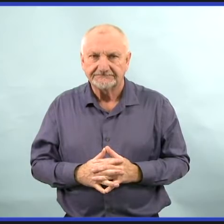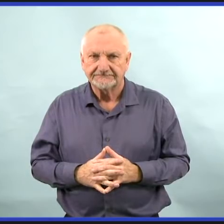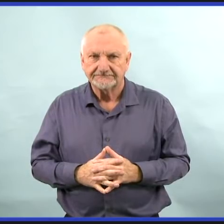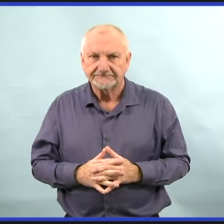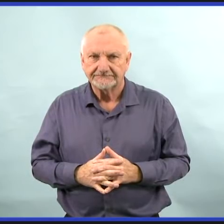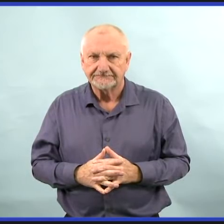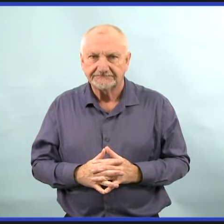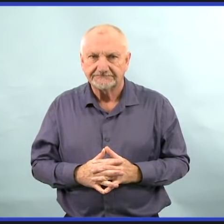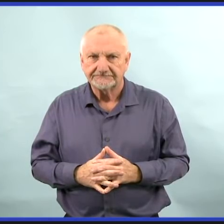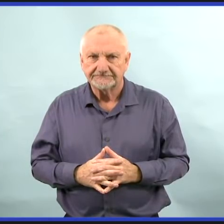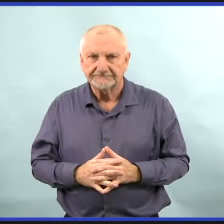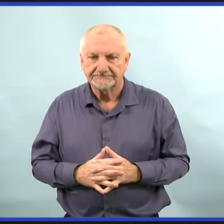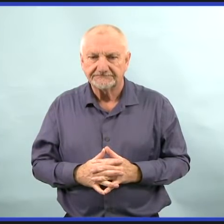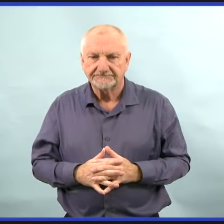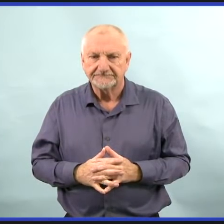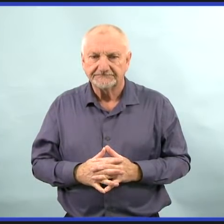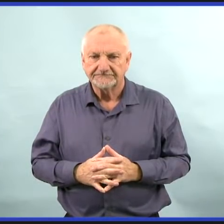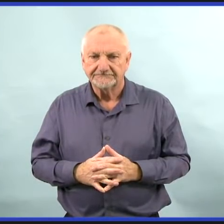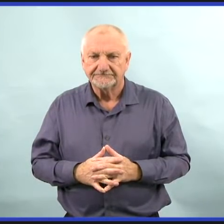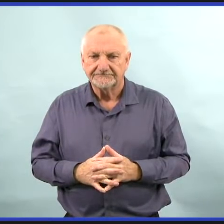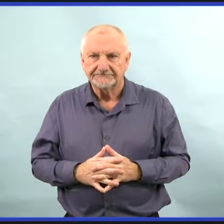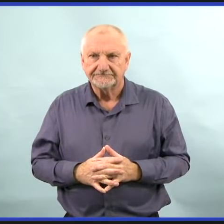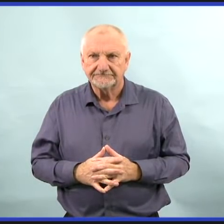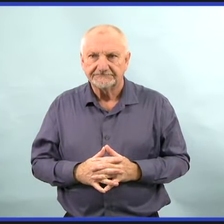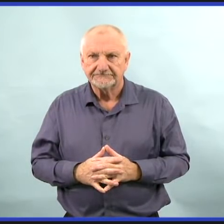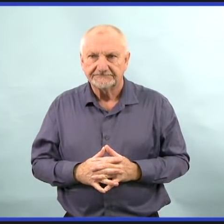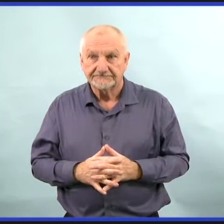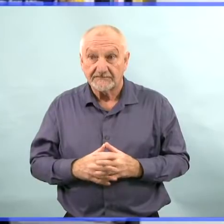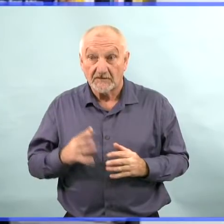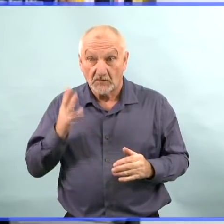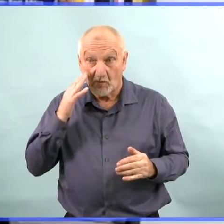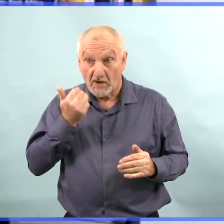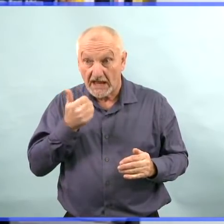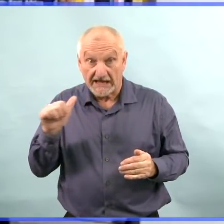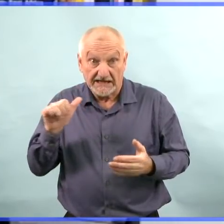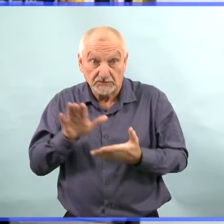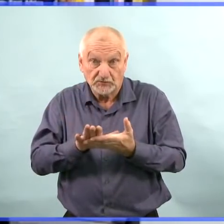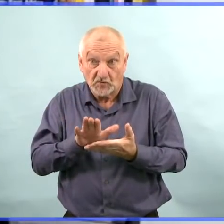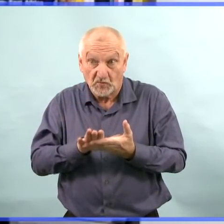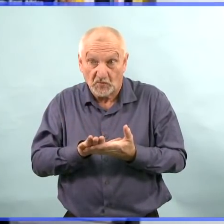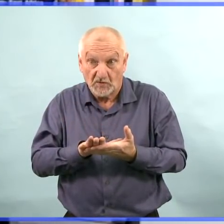regions where we know there aren't going to be any clinics so if parents are kind of holding out to